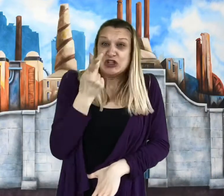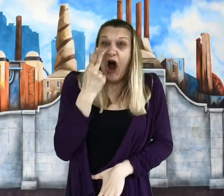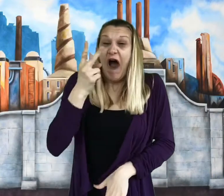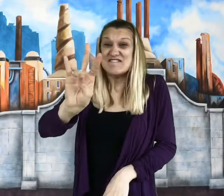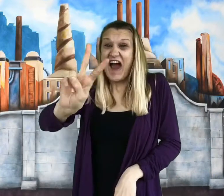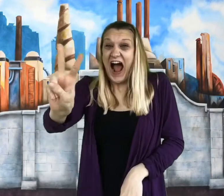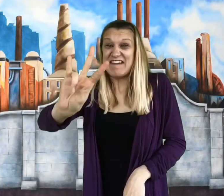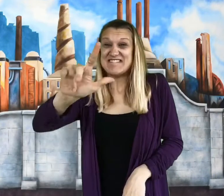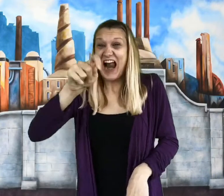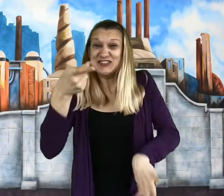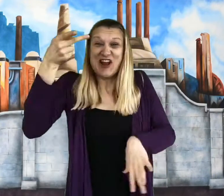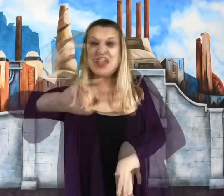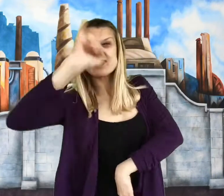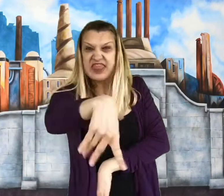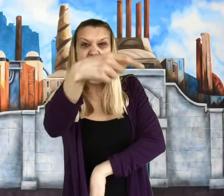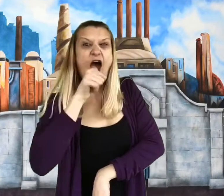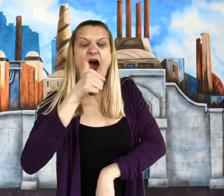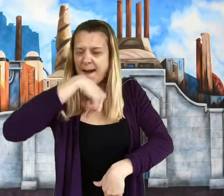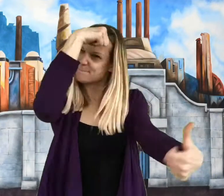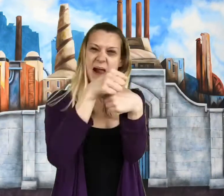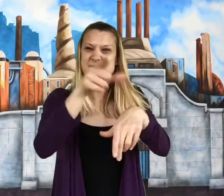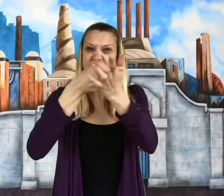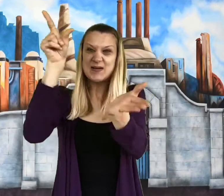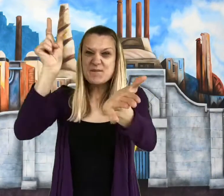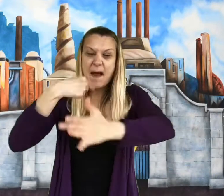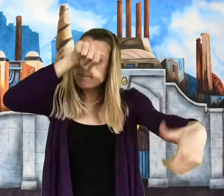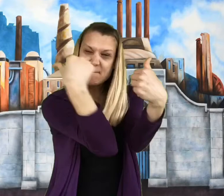"There’s Violet Beauregarde! That’s her all right! I can remember her face from the newspapers!"